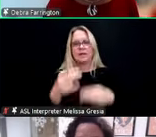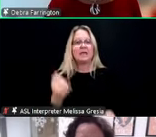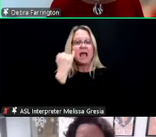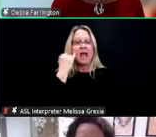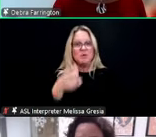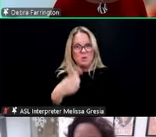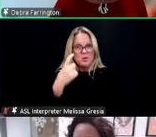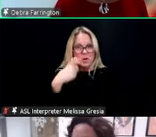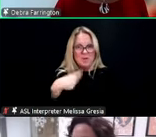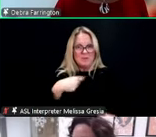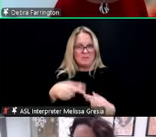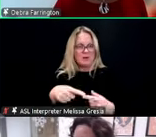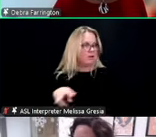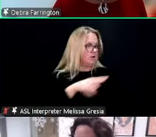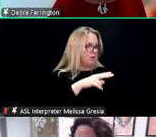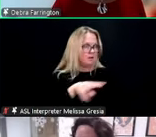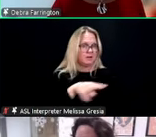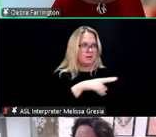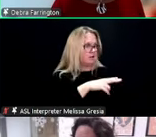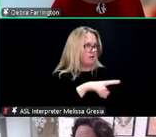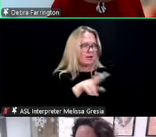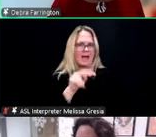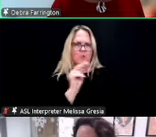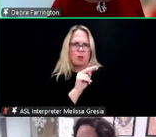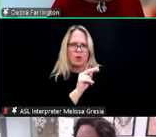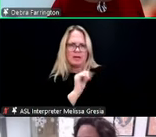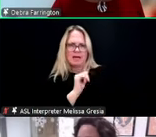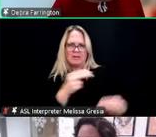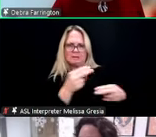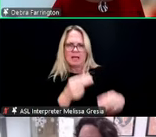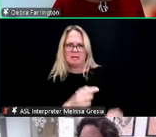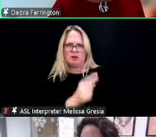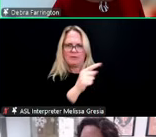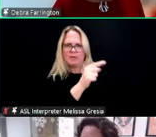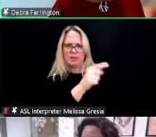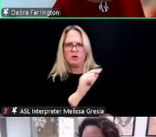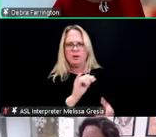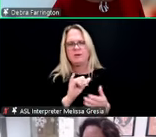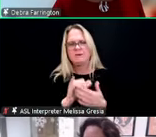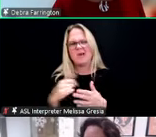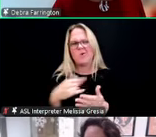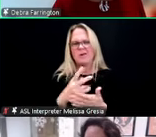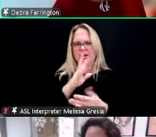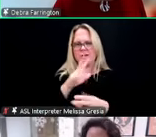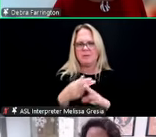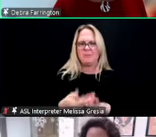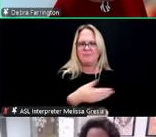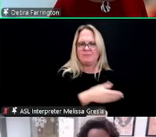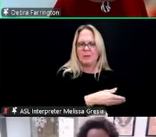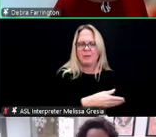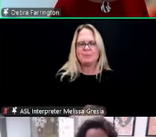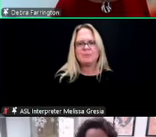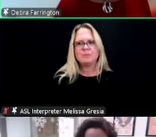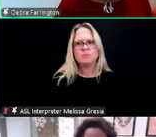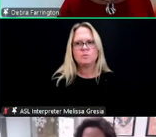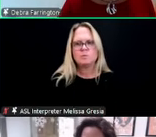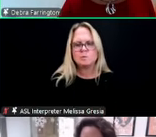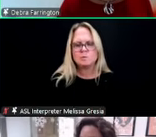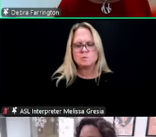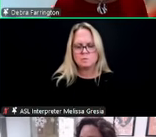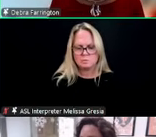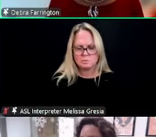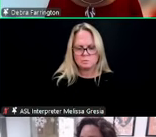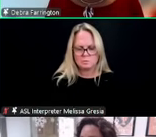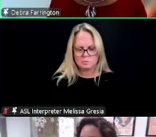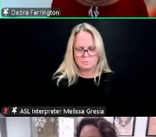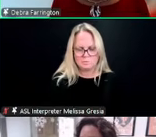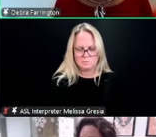it's because I'm I'm referencing the slides um that we reviewed earlier. Um